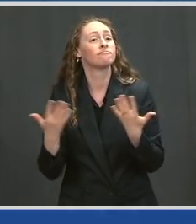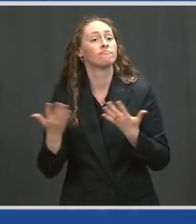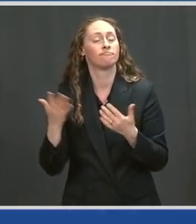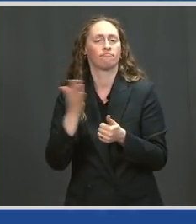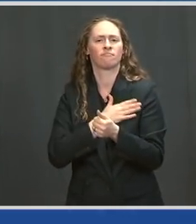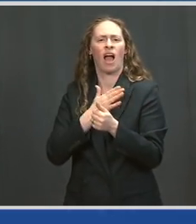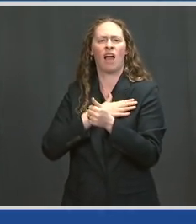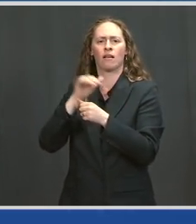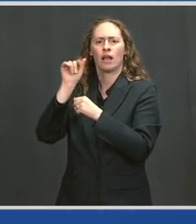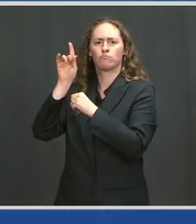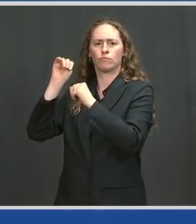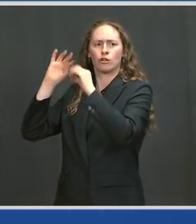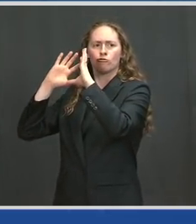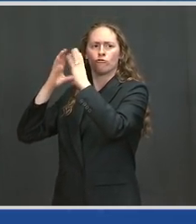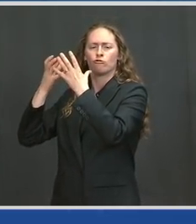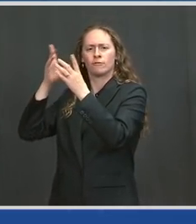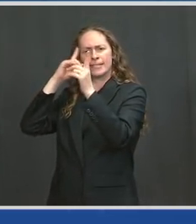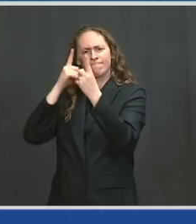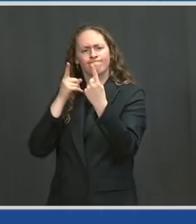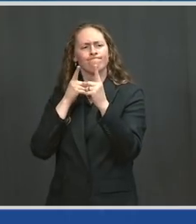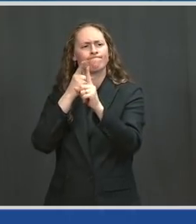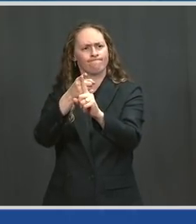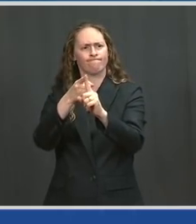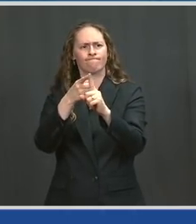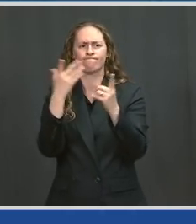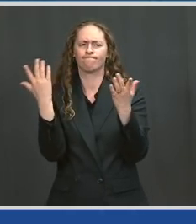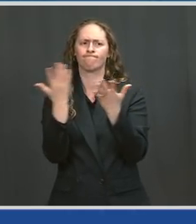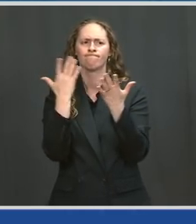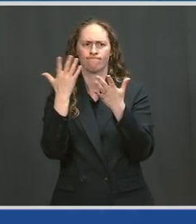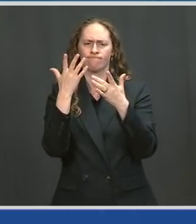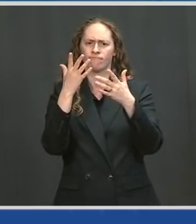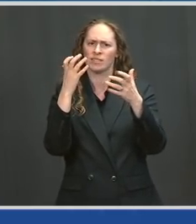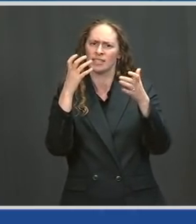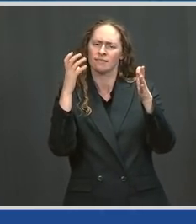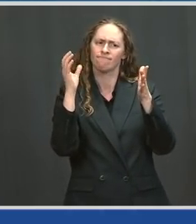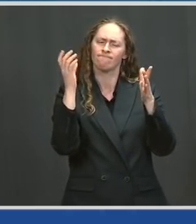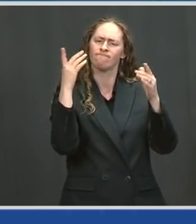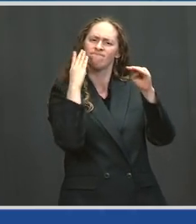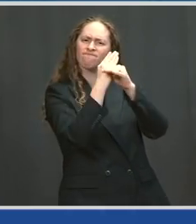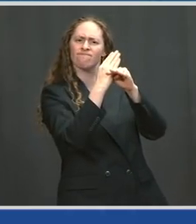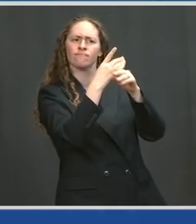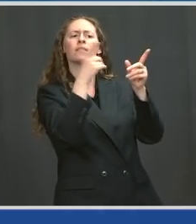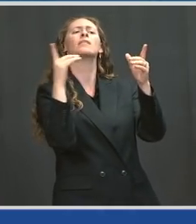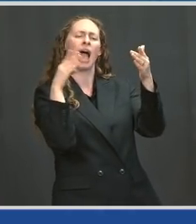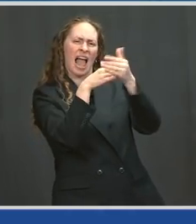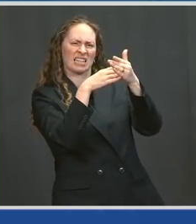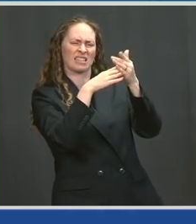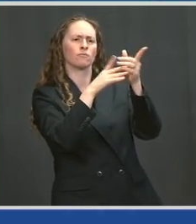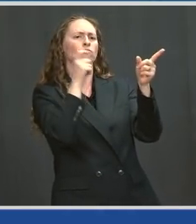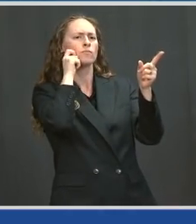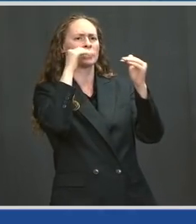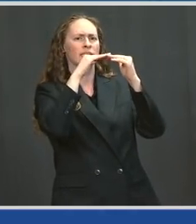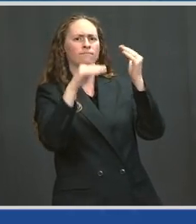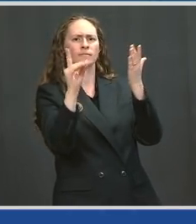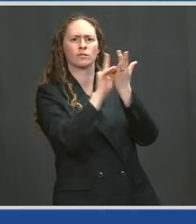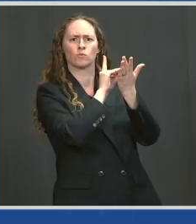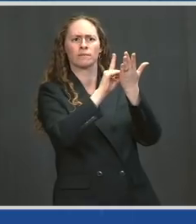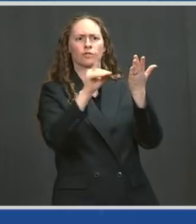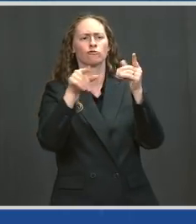to combat racial discrimination in housing. That includes everything from redlining to the cruel fact that a home owned by a Black family